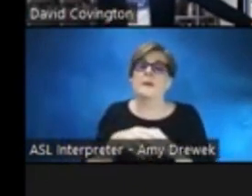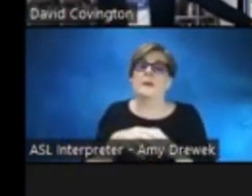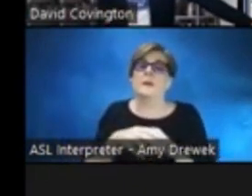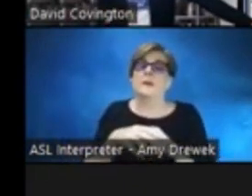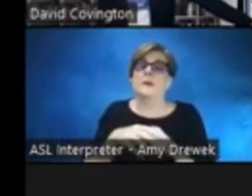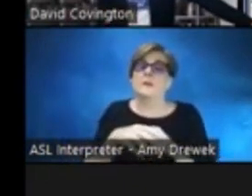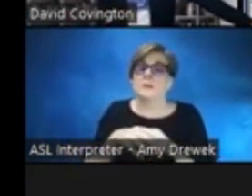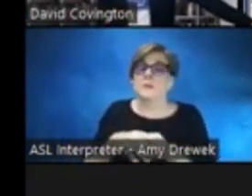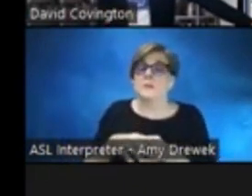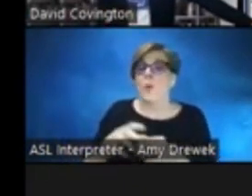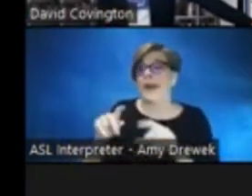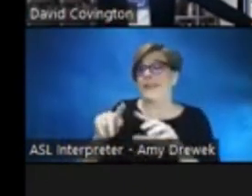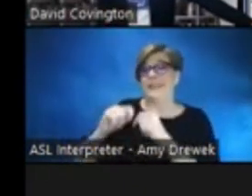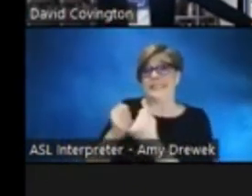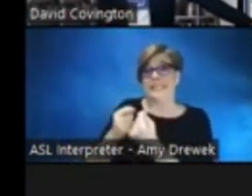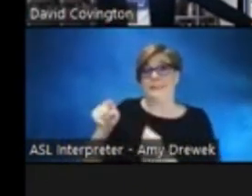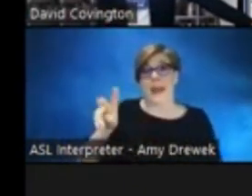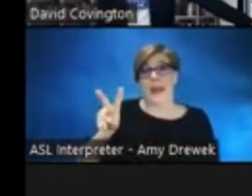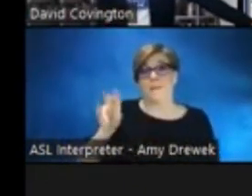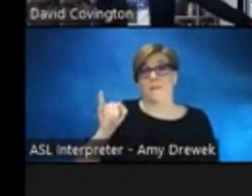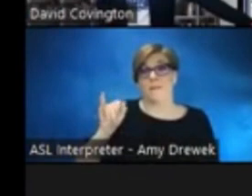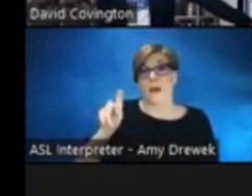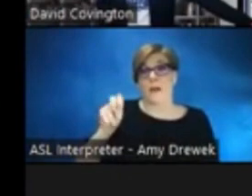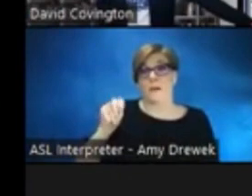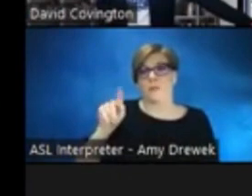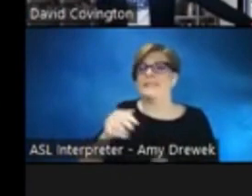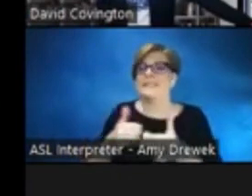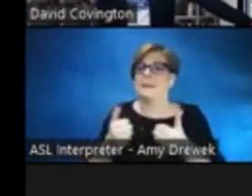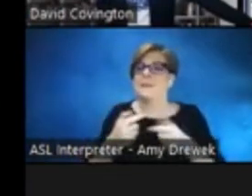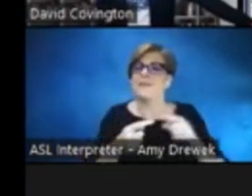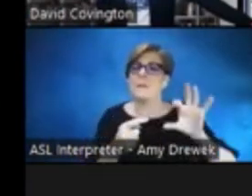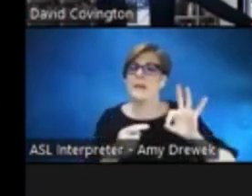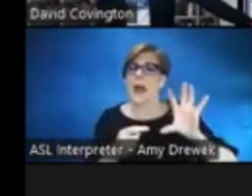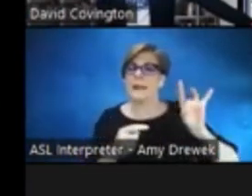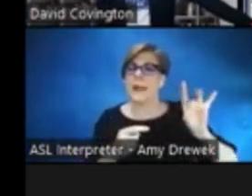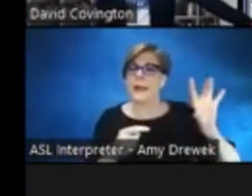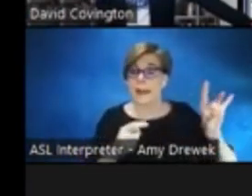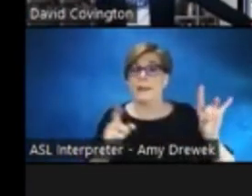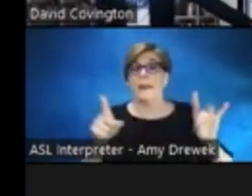DOES HAVE A CRISIS DISASTER SET OF RESOURCES AND COUNSELLORS